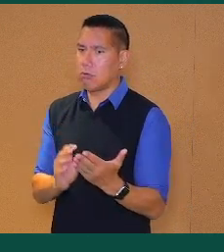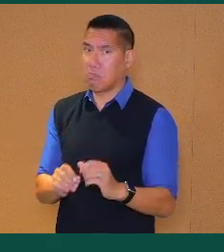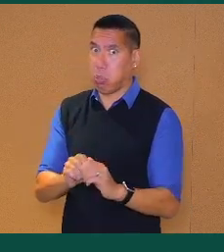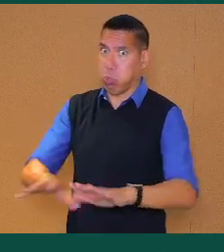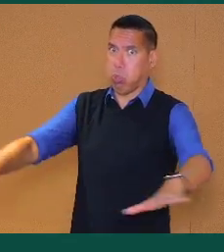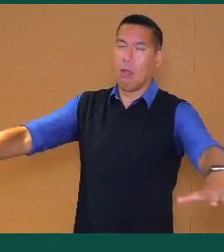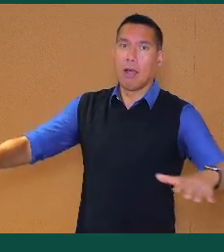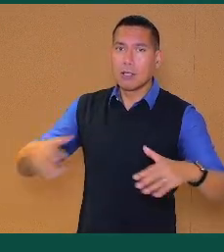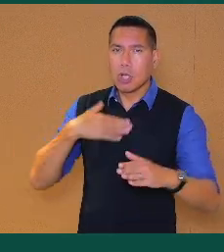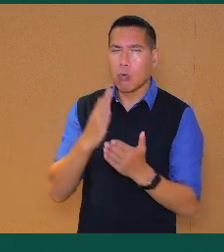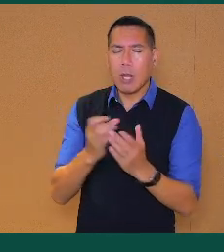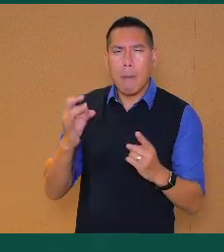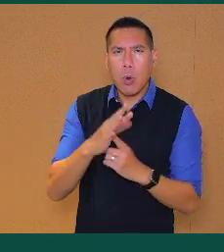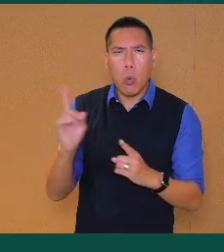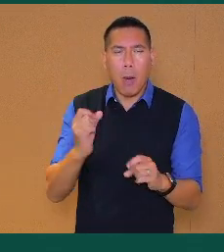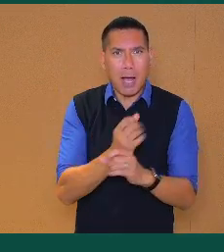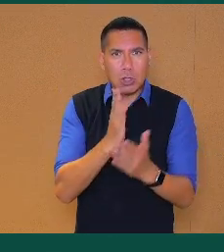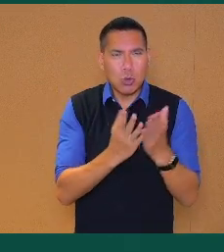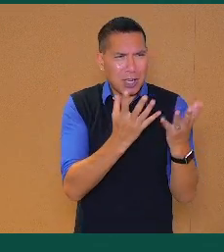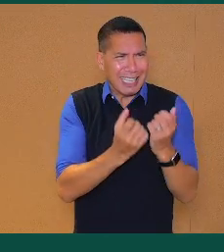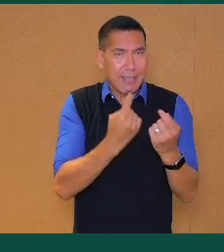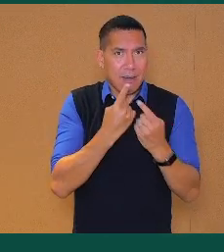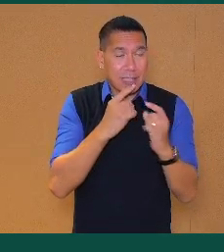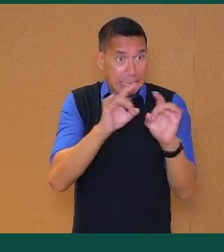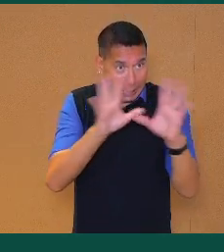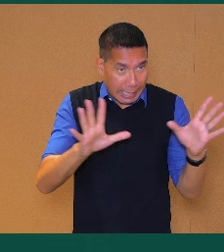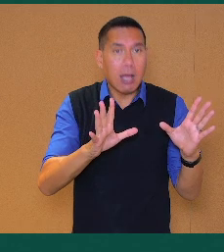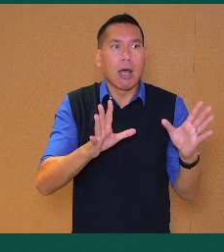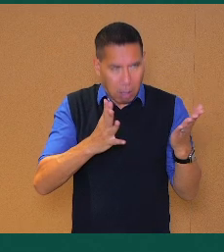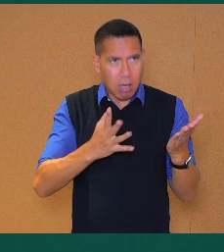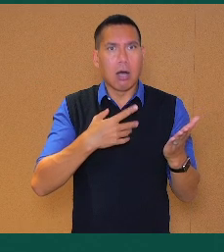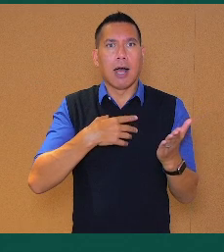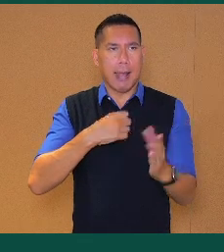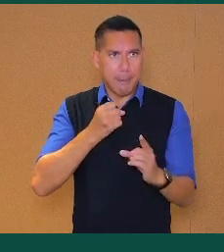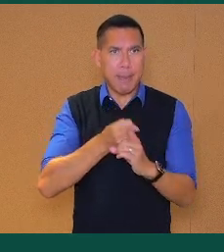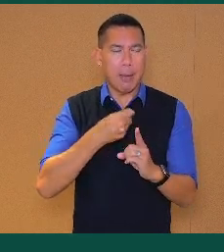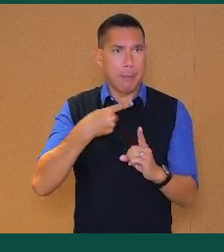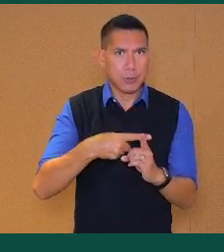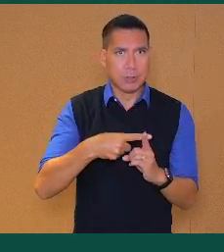I believe the Outstanding Media Reporting Award is very important because, in my personal expense, working with a lot of multicultural committees, I have seen how misinformation and fake news can spread like wildfire,